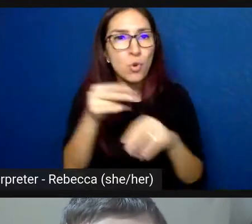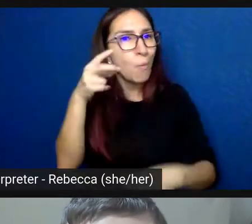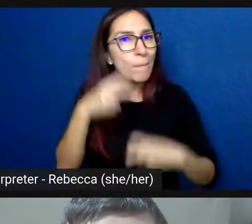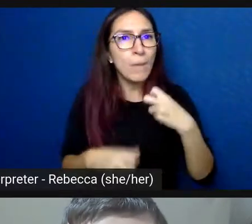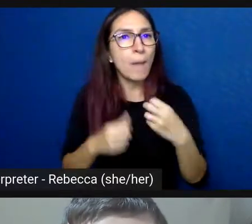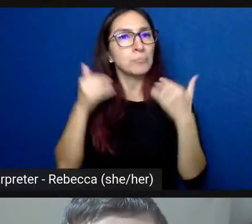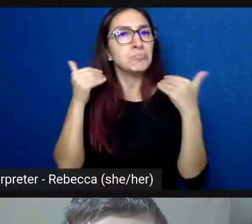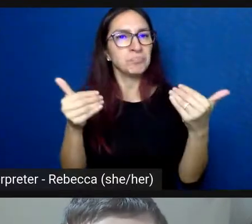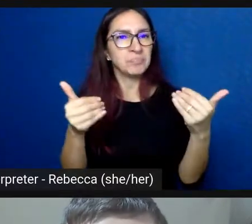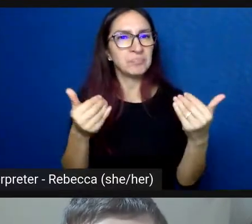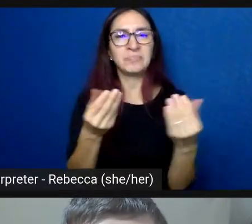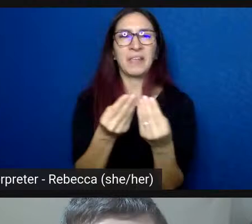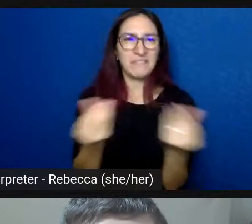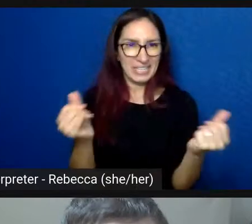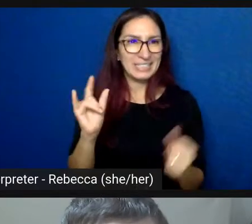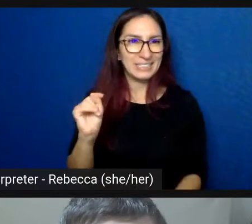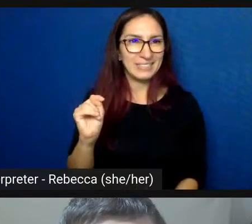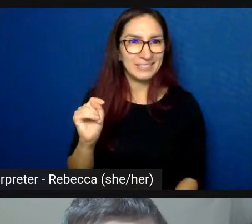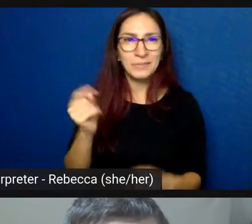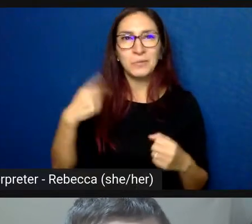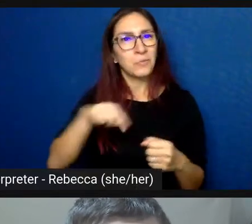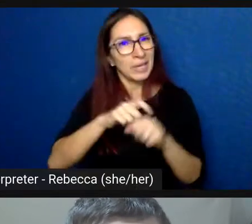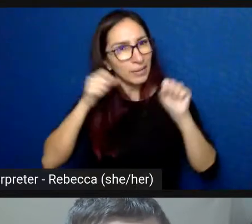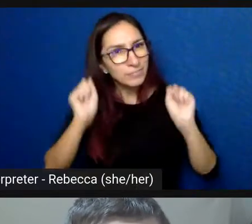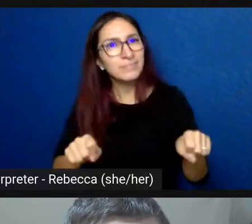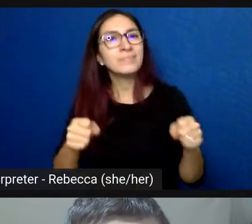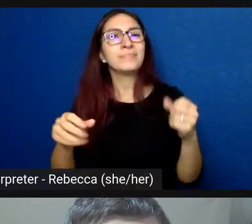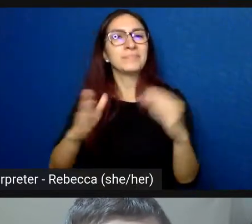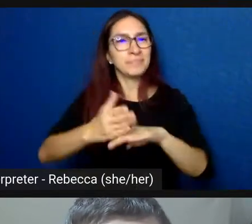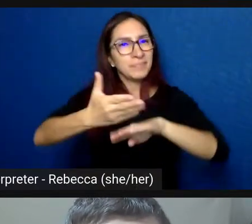accessible or not the most accessible one on earth. No problem. Let's try to do something about that.